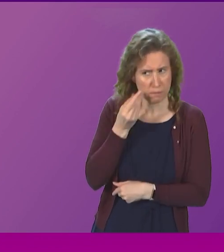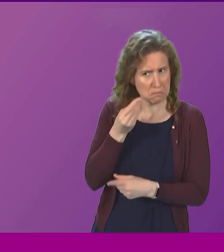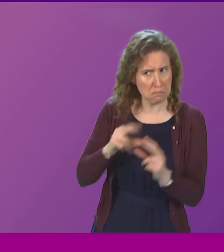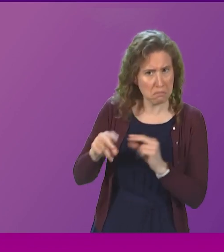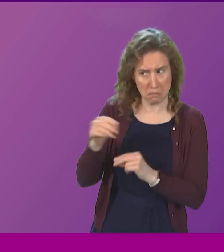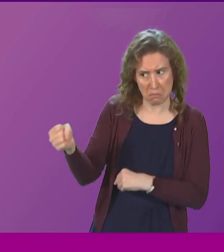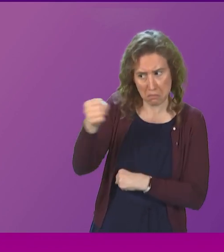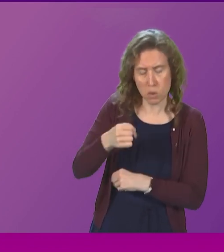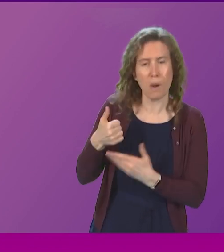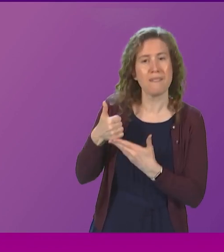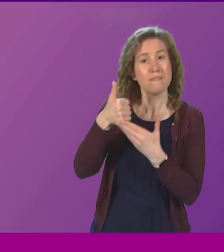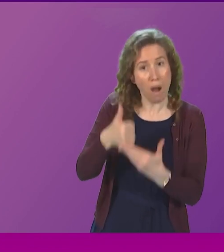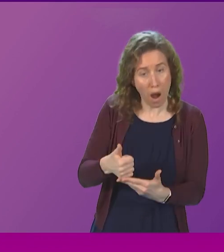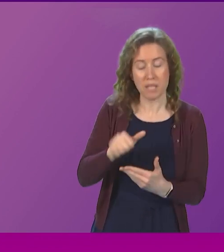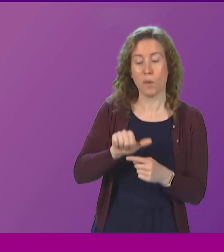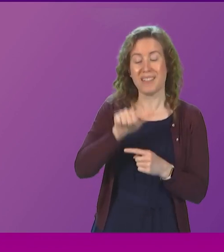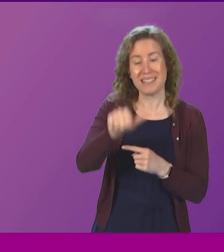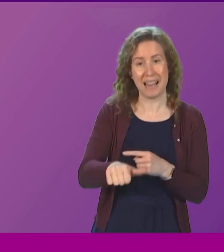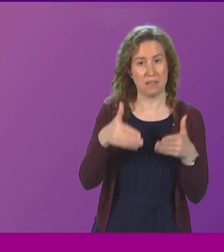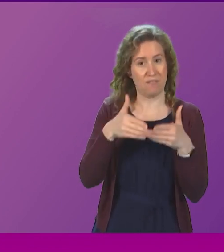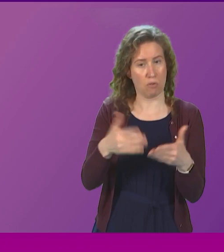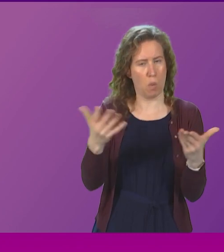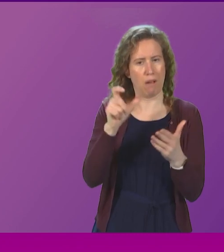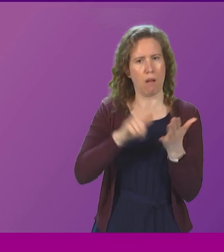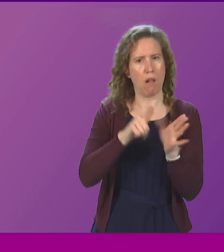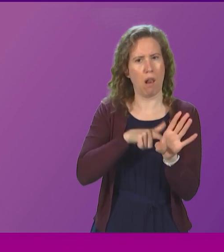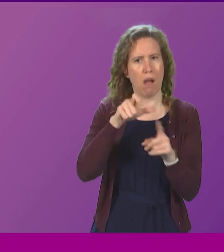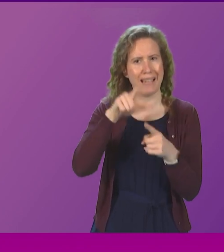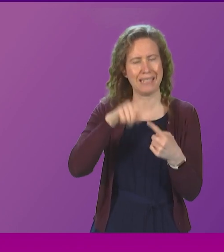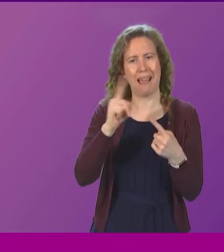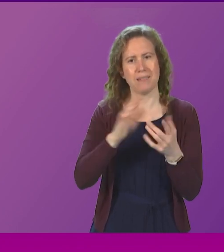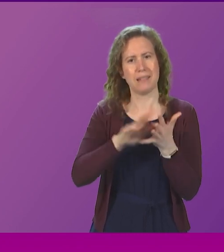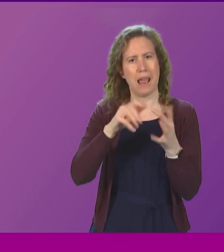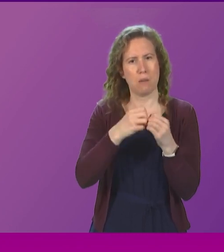advise on the next Clyde and Hebrides ferry contract.